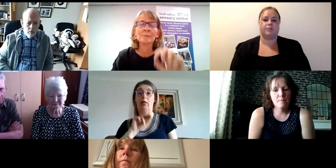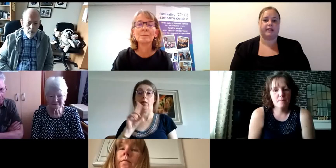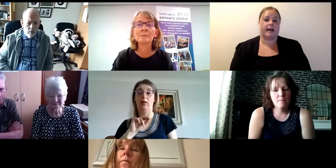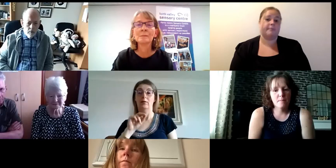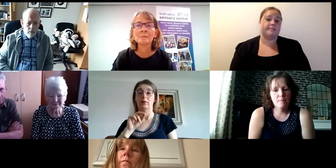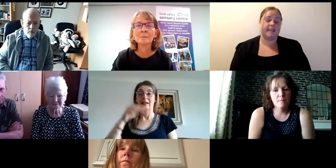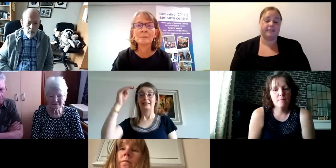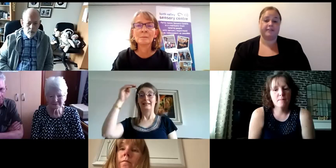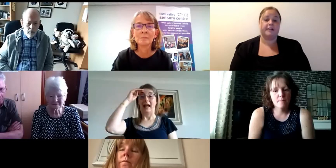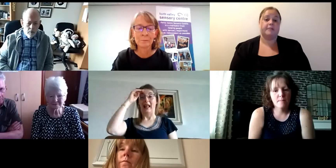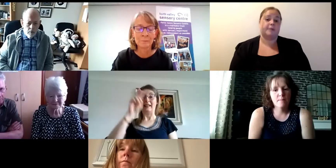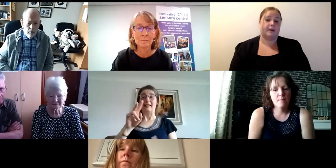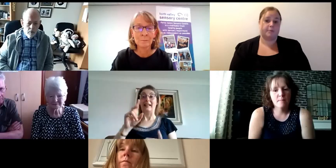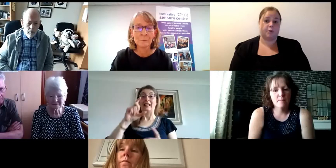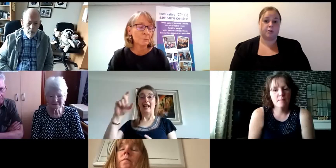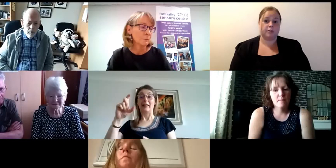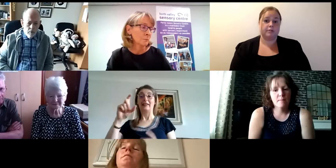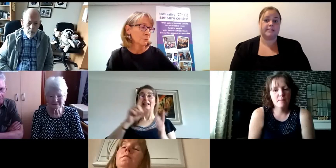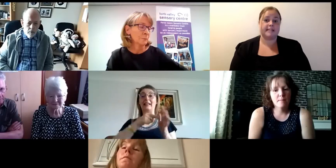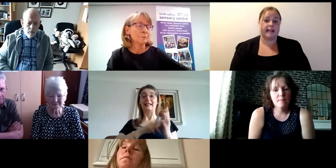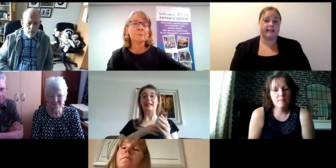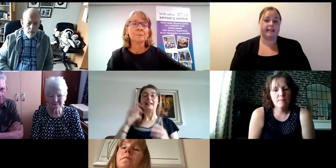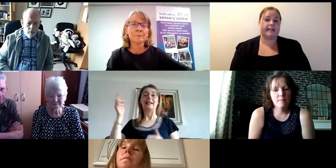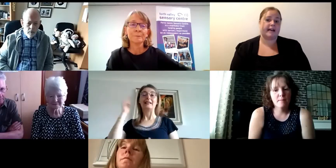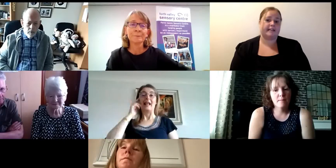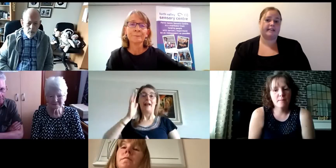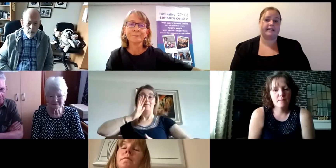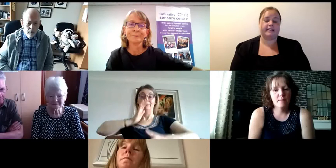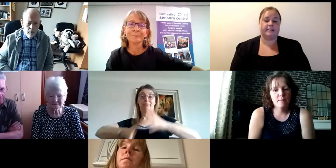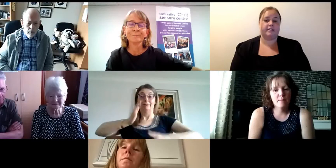Sally, Cathy and Ian are deaf and they use full BSL